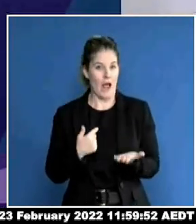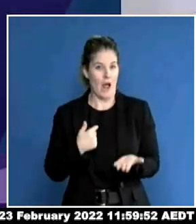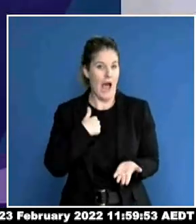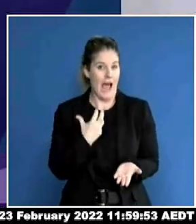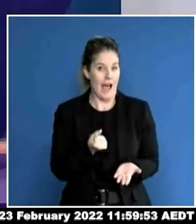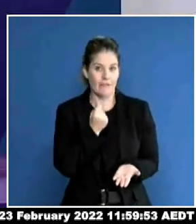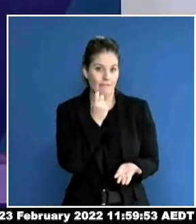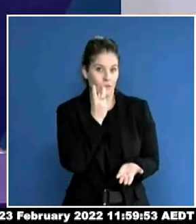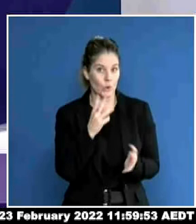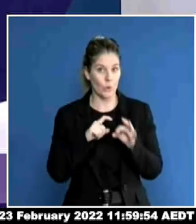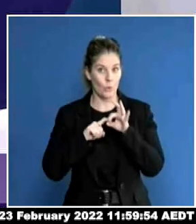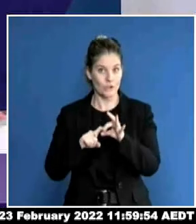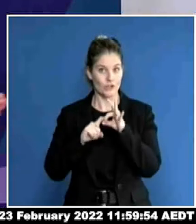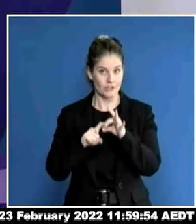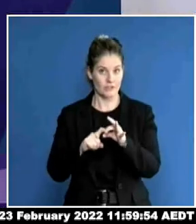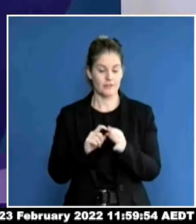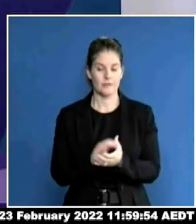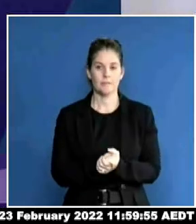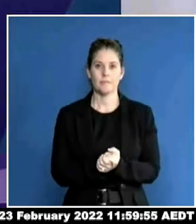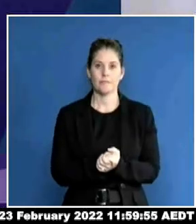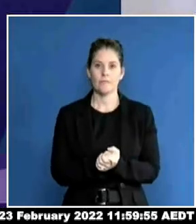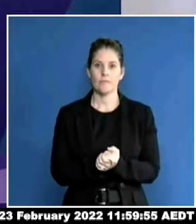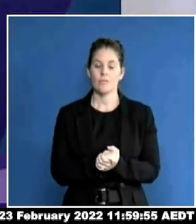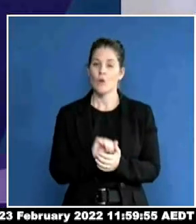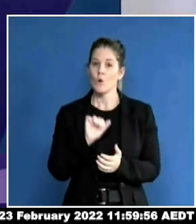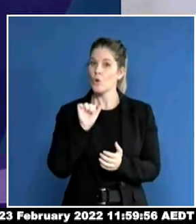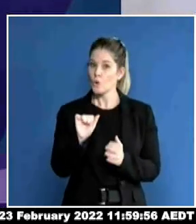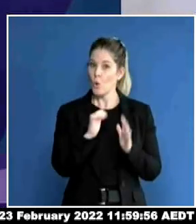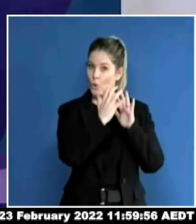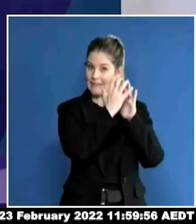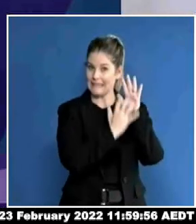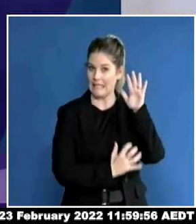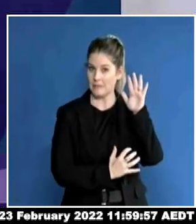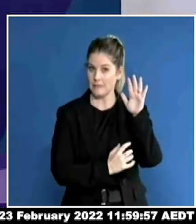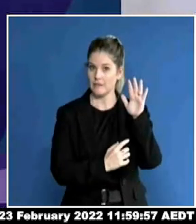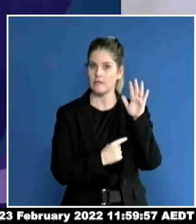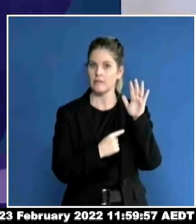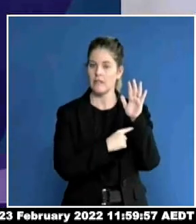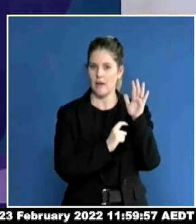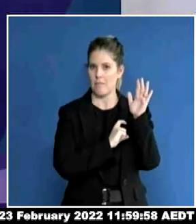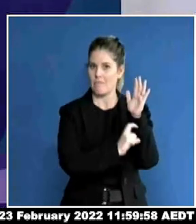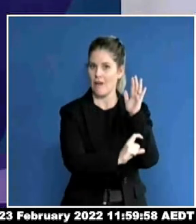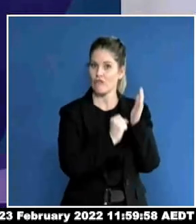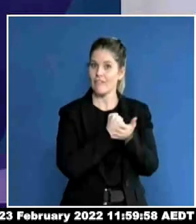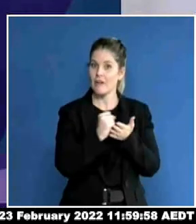In your statement, you indicate at paragraph 39 that you provided direct support to 117